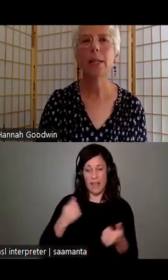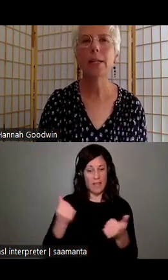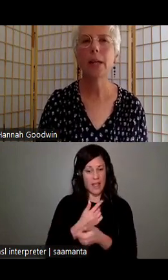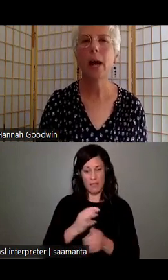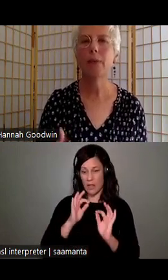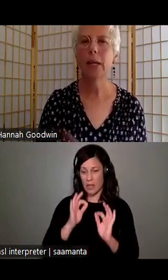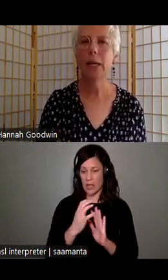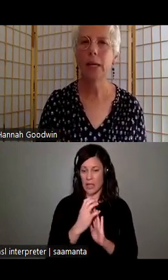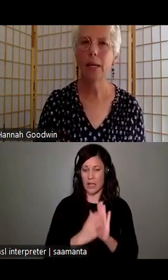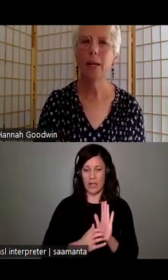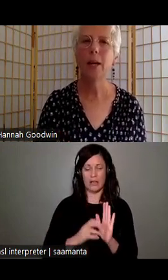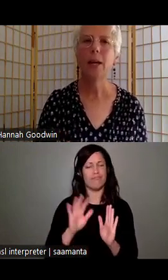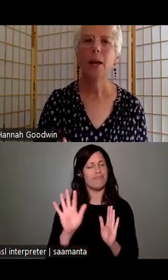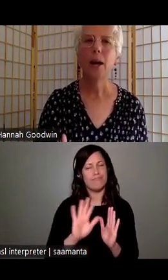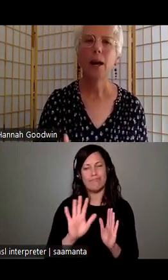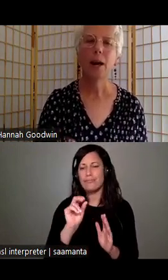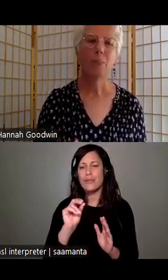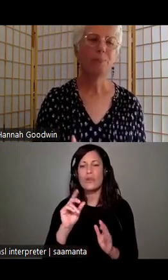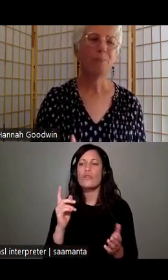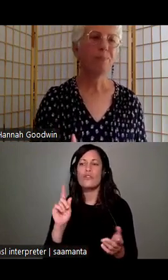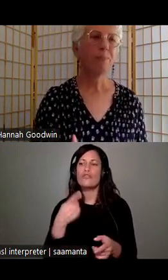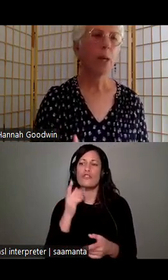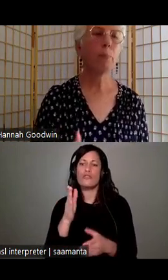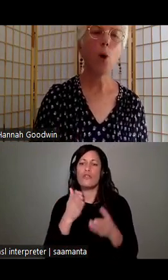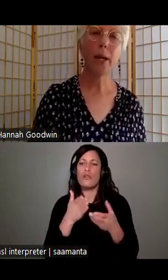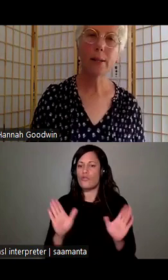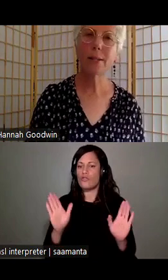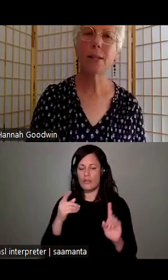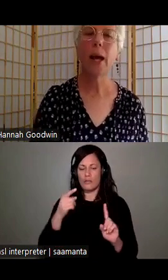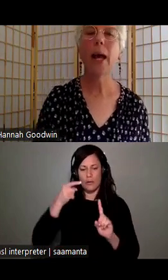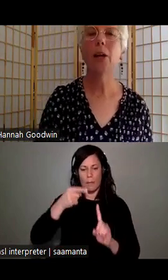It needs to have the key components and your approach.